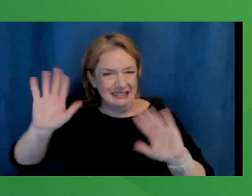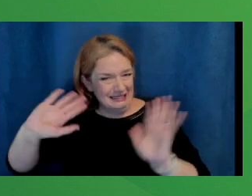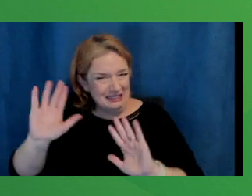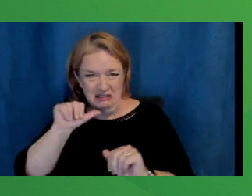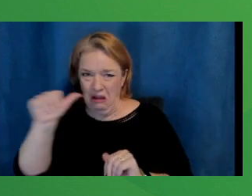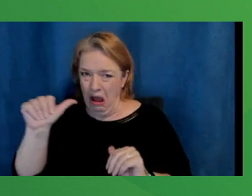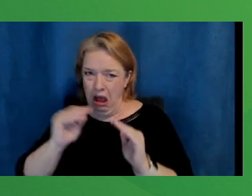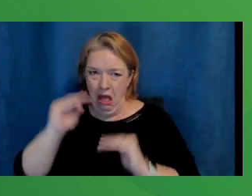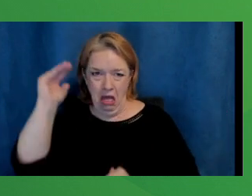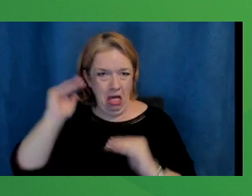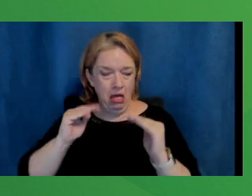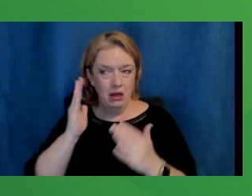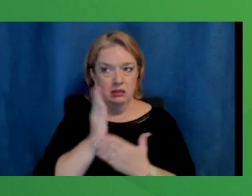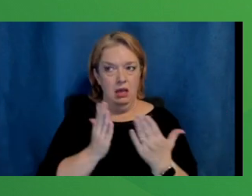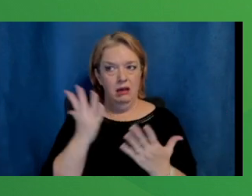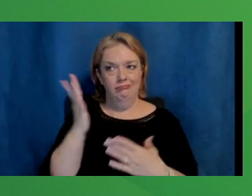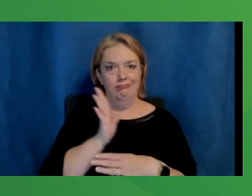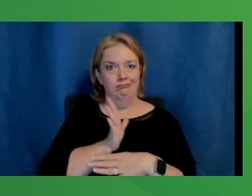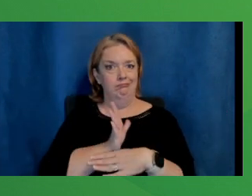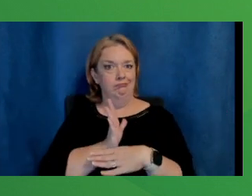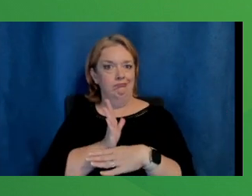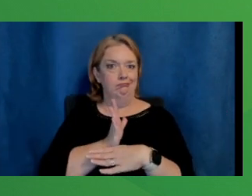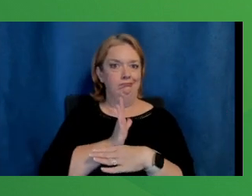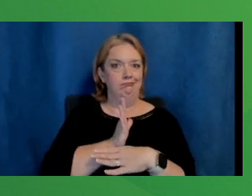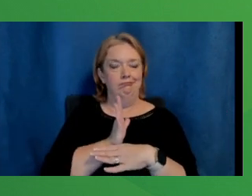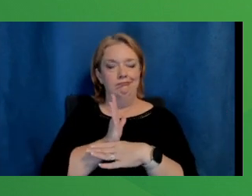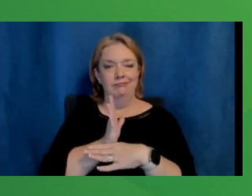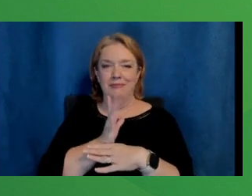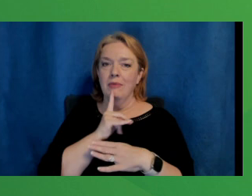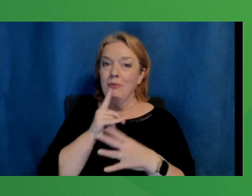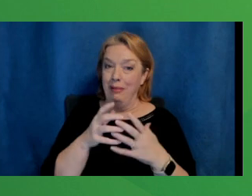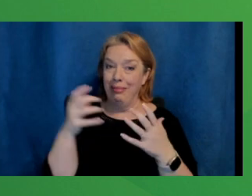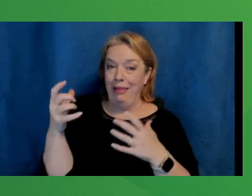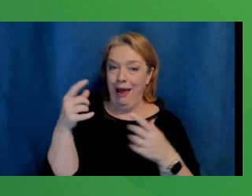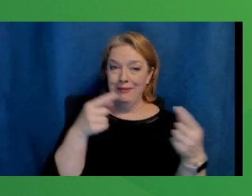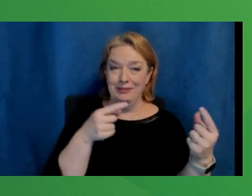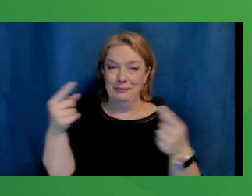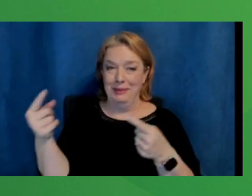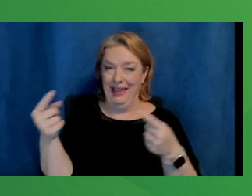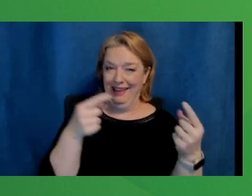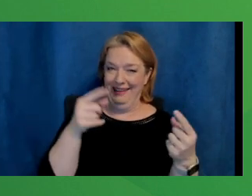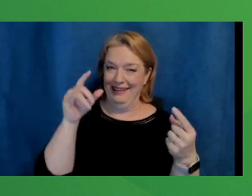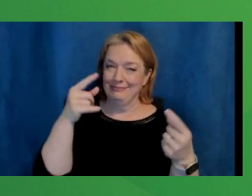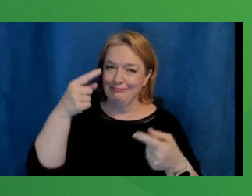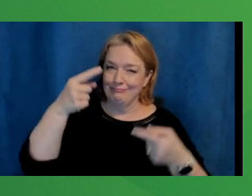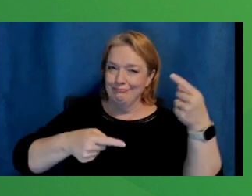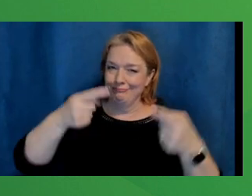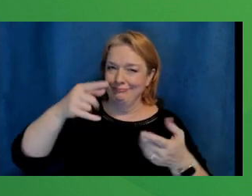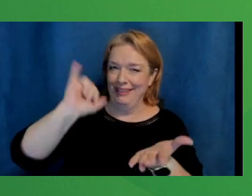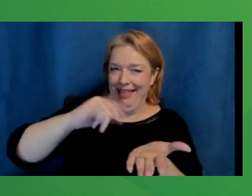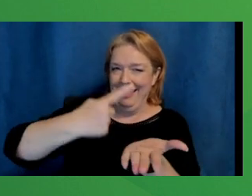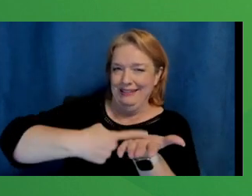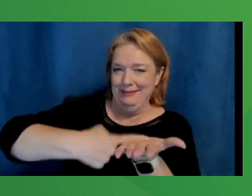So, it was definitely a debate going on in the class during this particular task. Next slide.